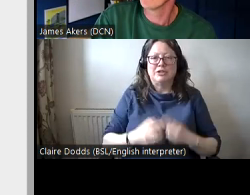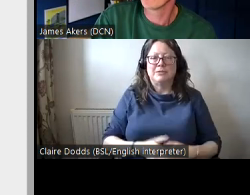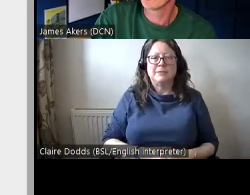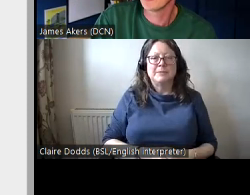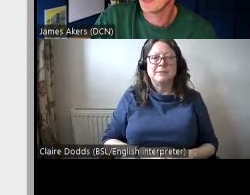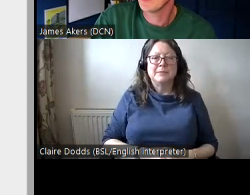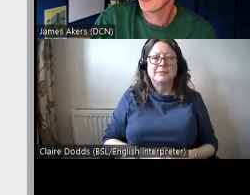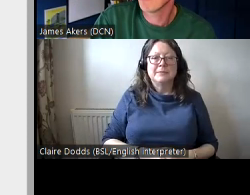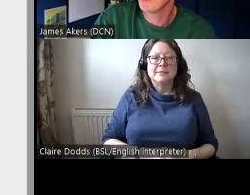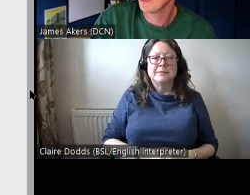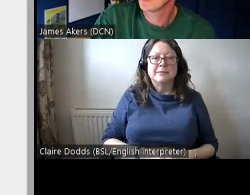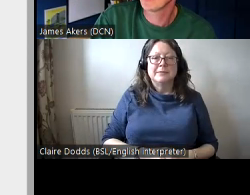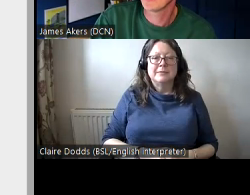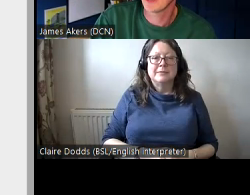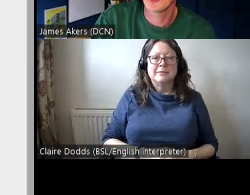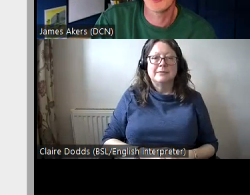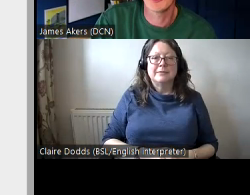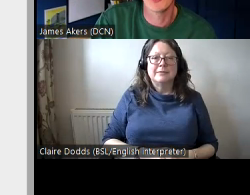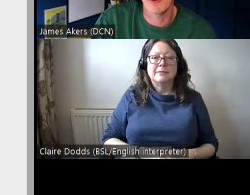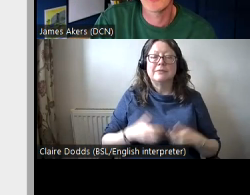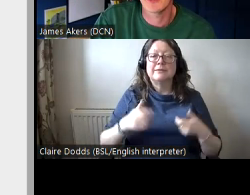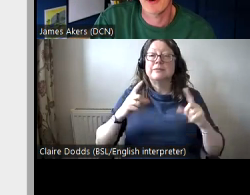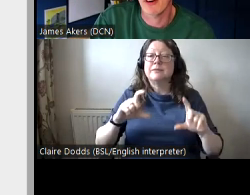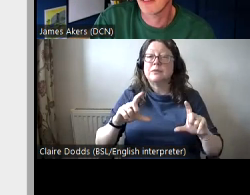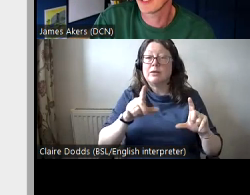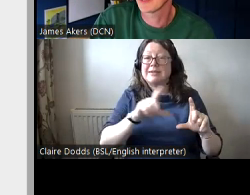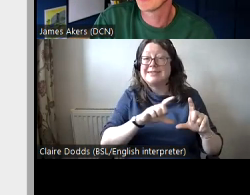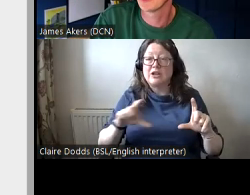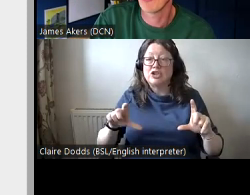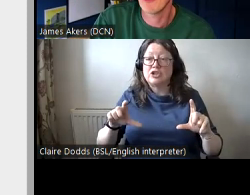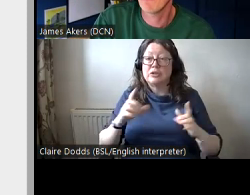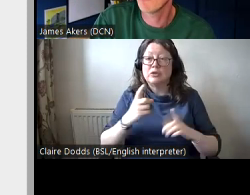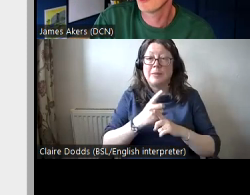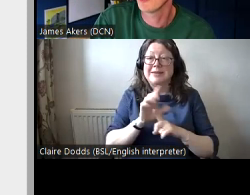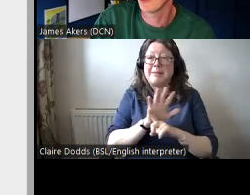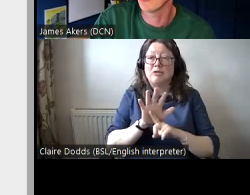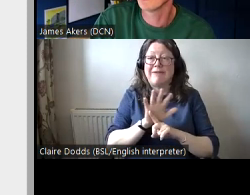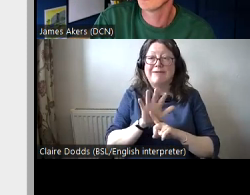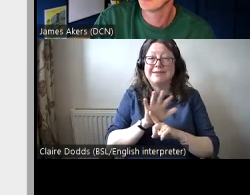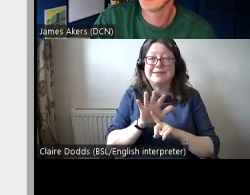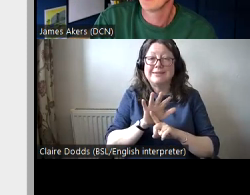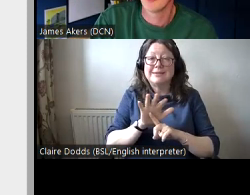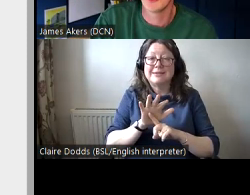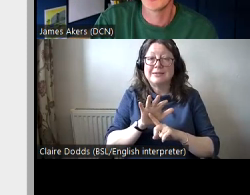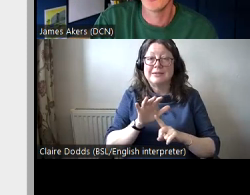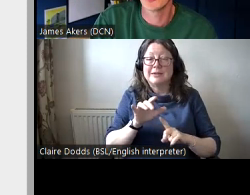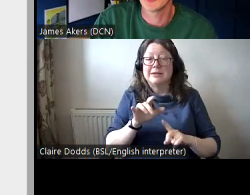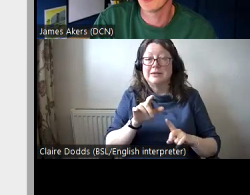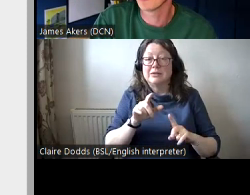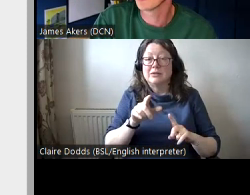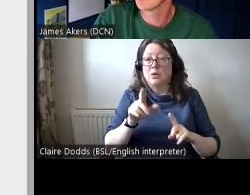You'll also see this section, which is all about demographics. If you've turned it on, which is Google Signals,